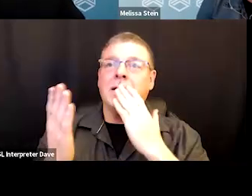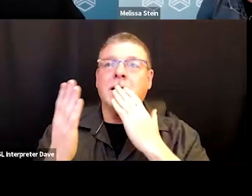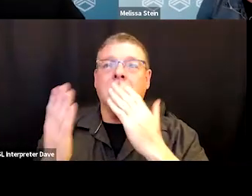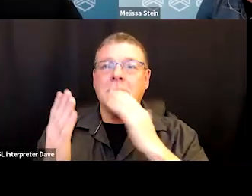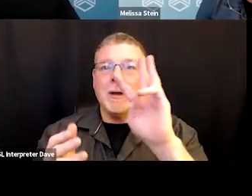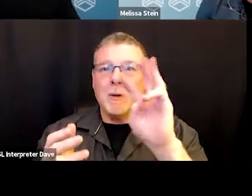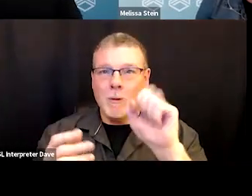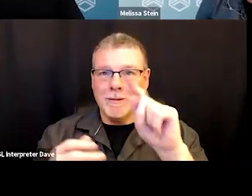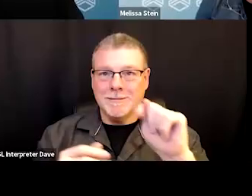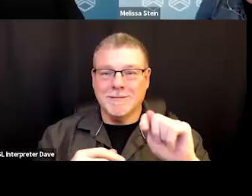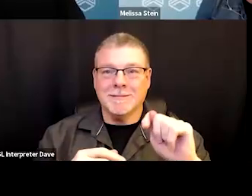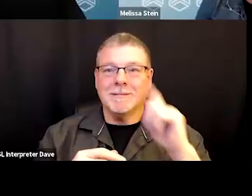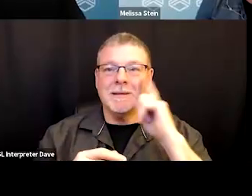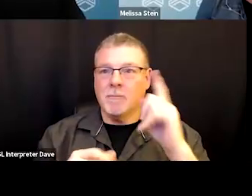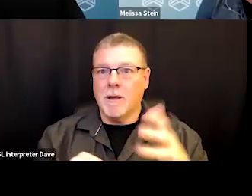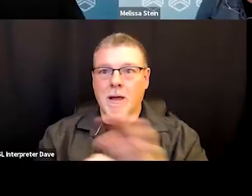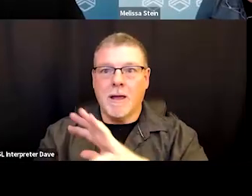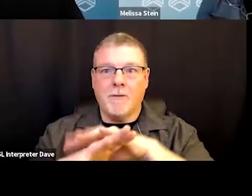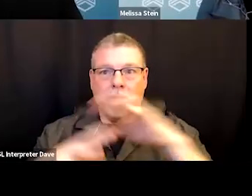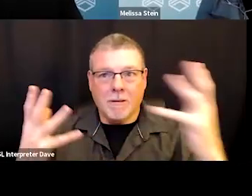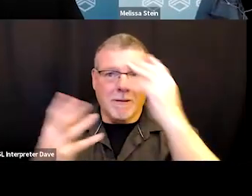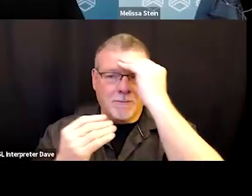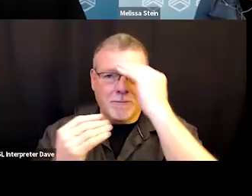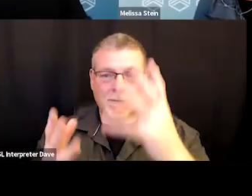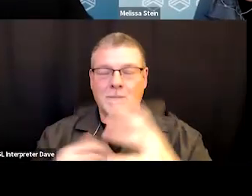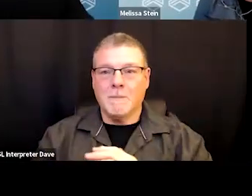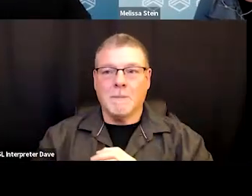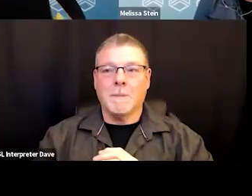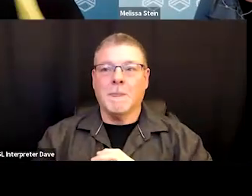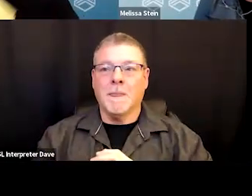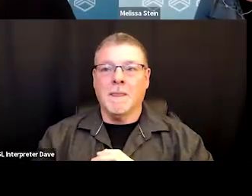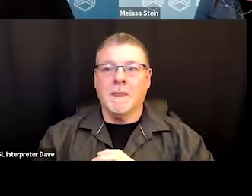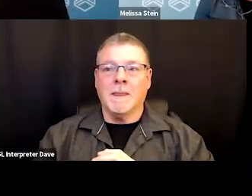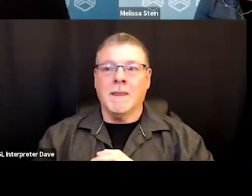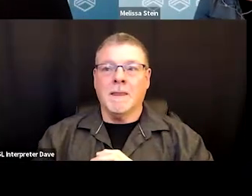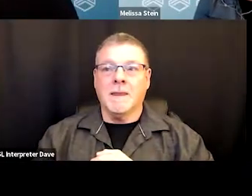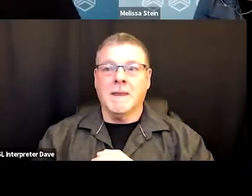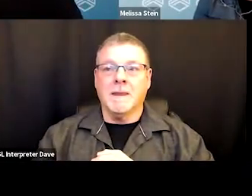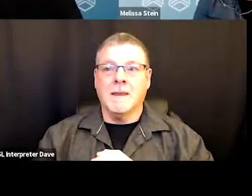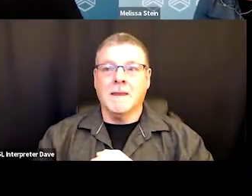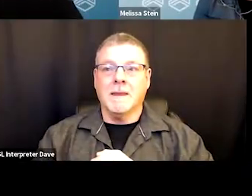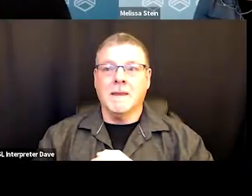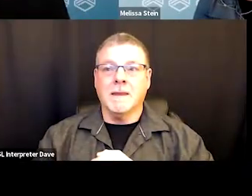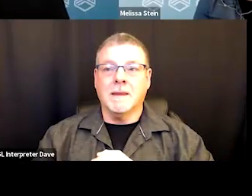for covering so much wonderful information. And let's see.